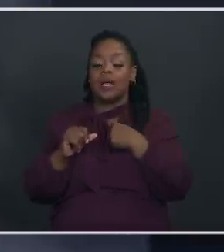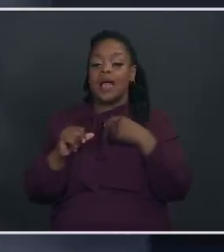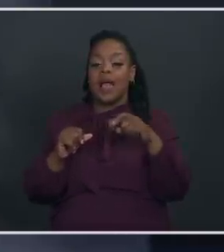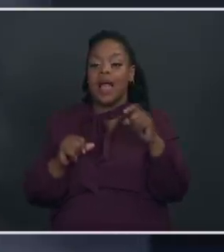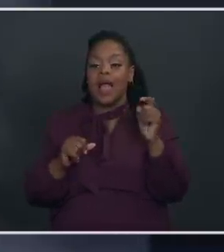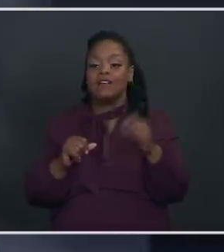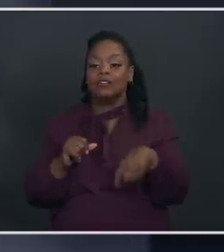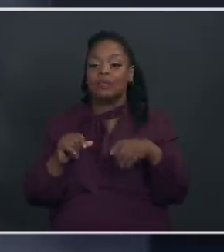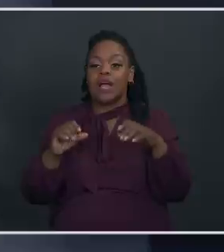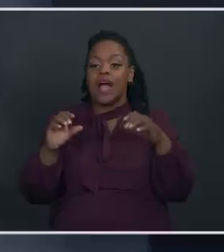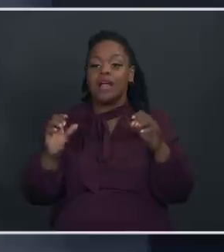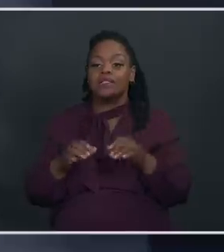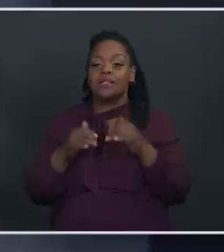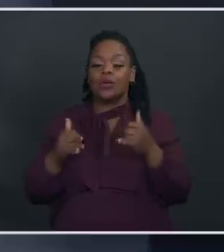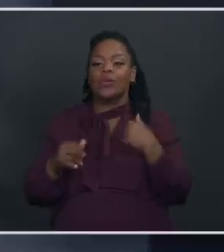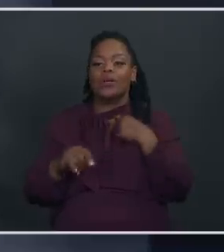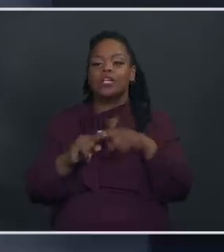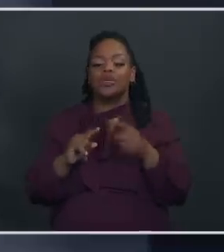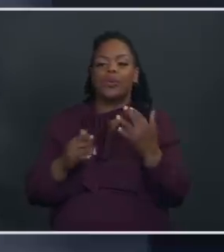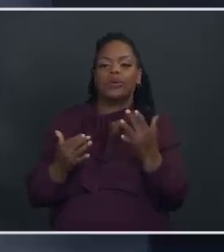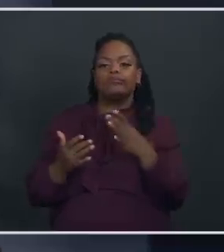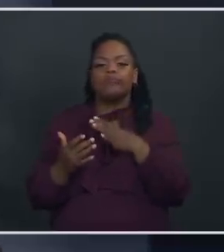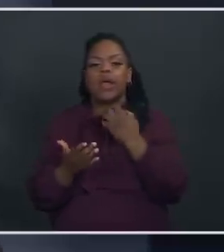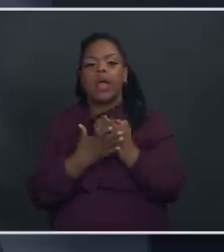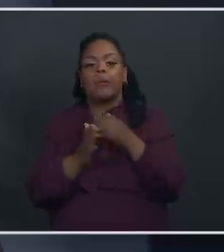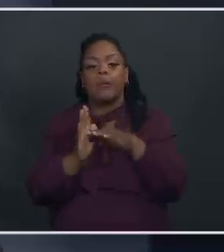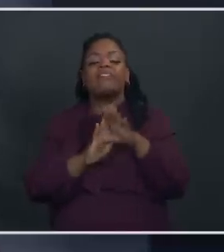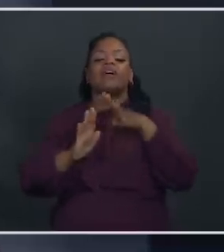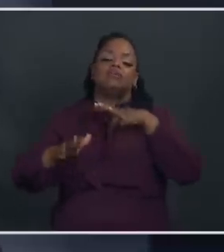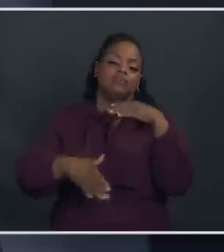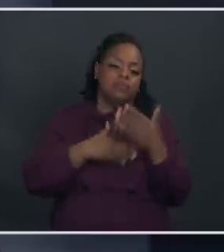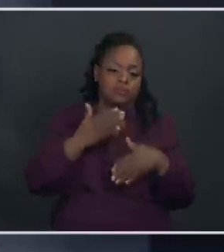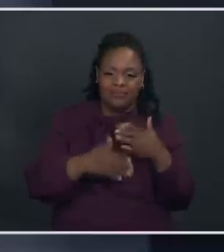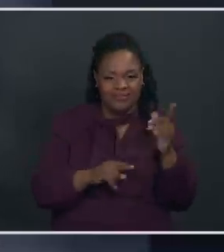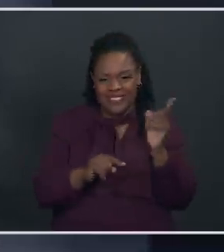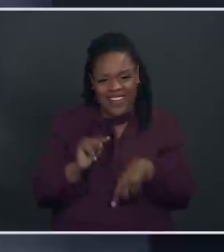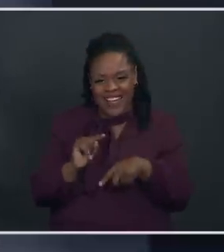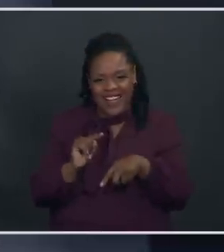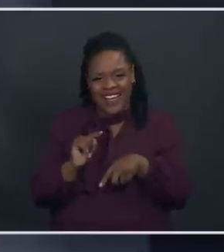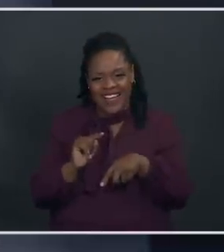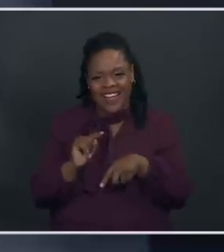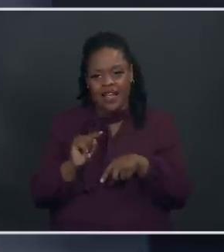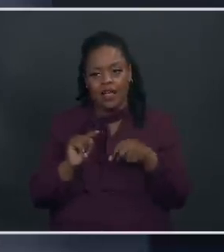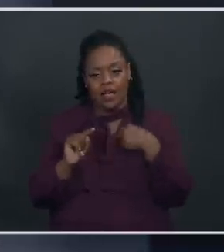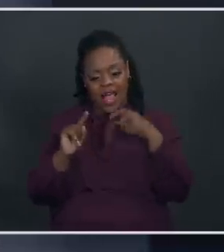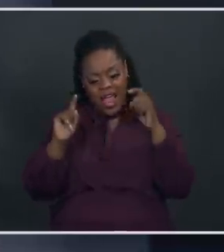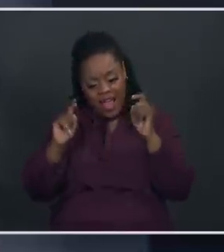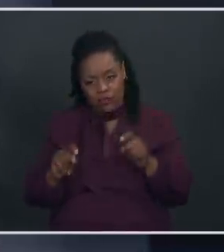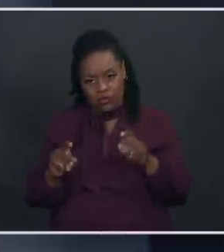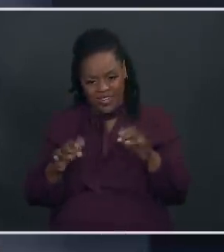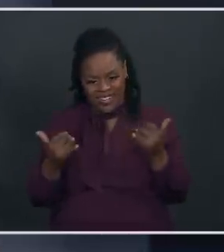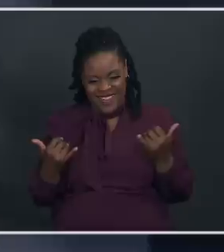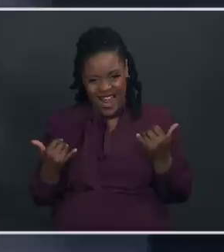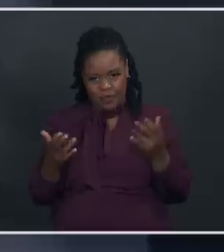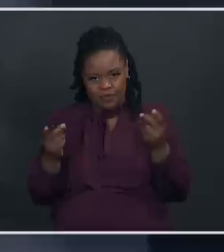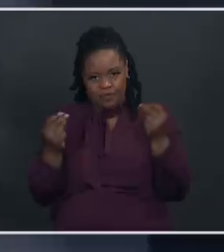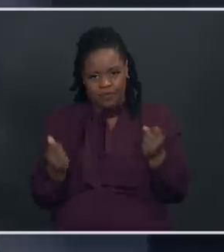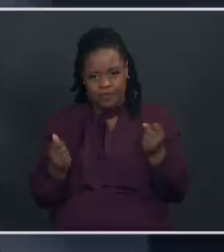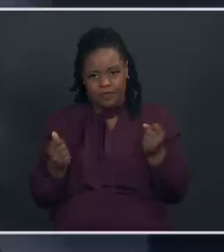And that's one of the things the President is restoring today in the executive order is respect for science and the science office.